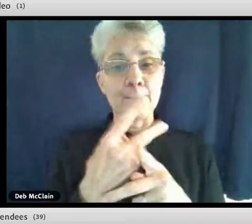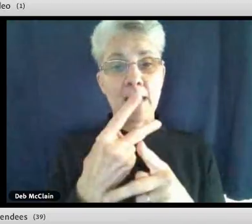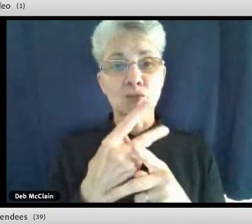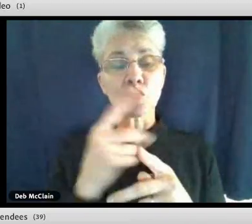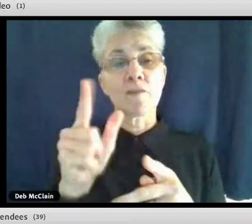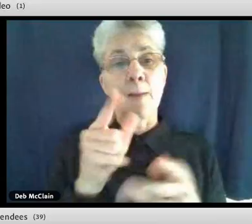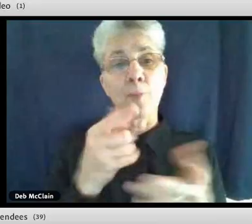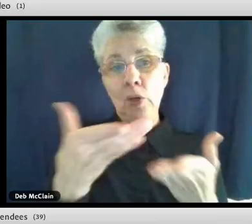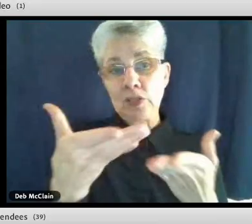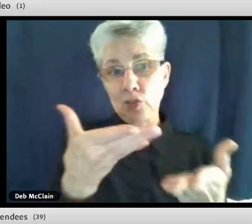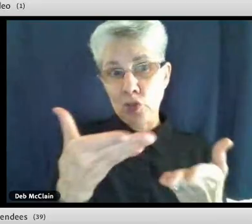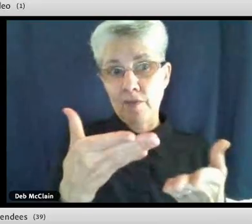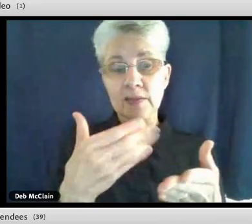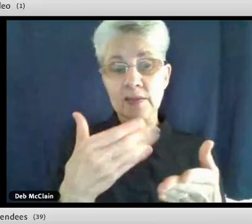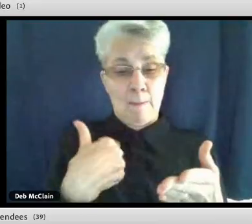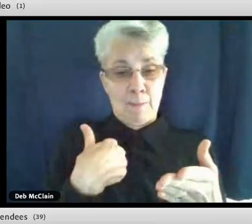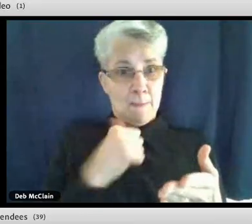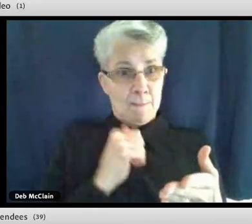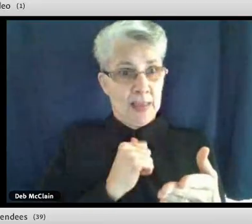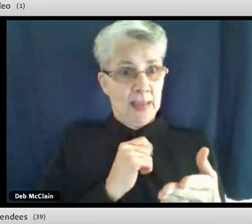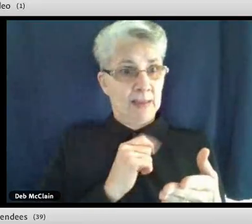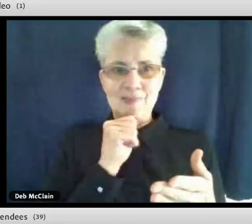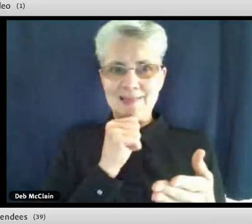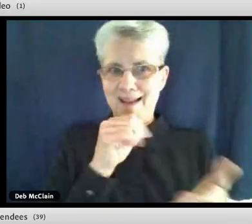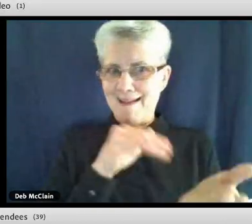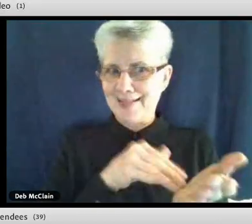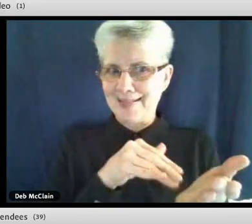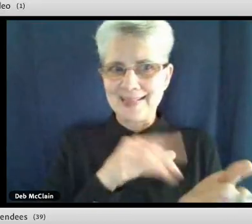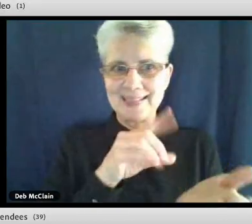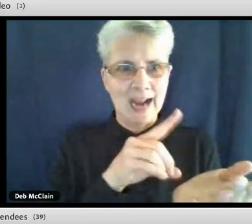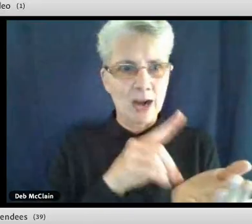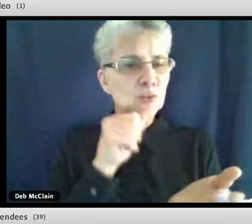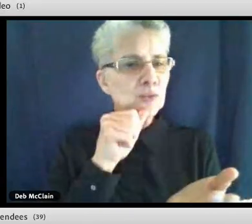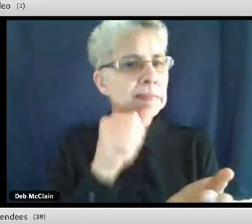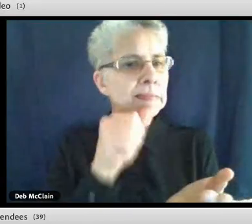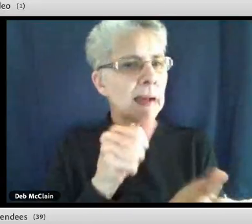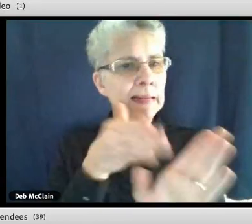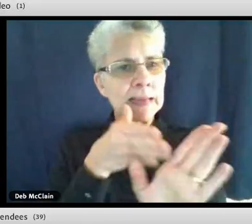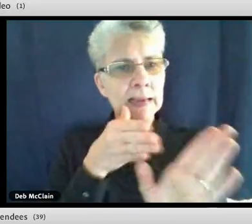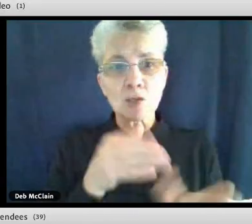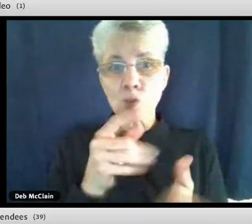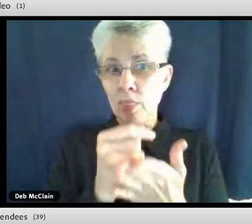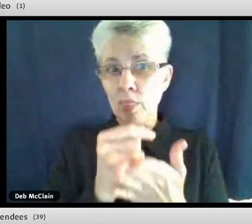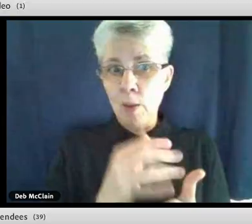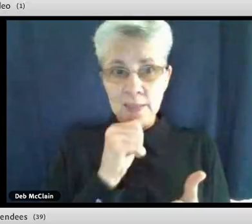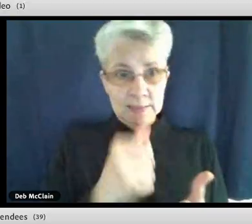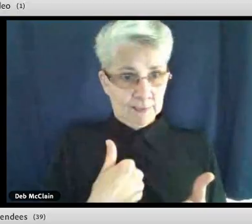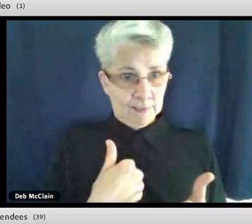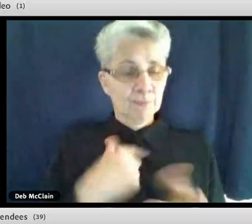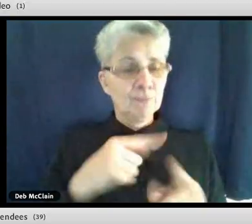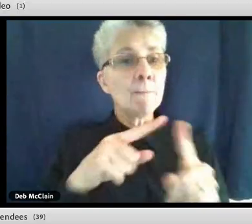but I am not a doctor, and I'm also not a psychologist or a therapist, so... But what I am is an information expert,